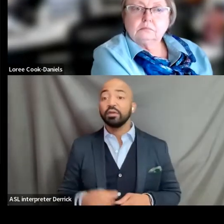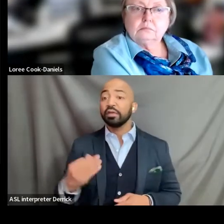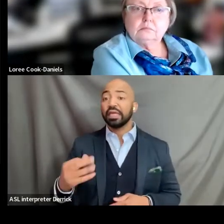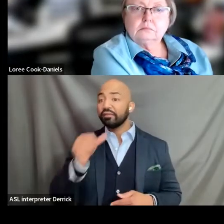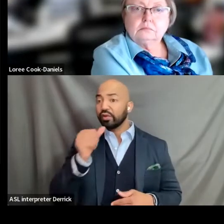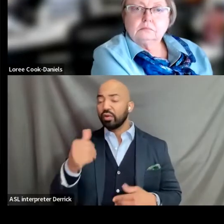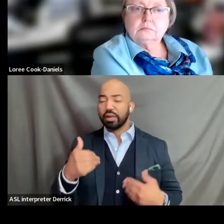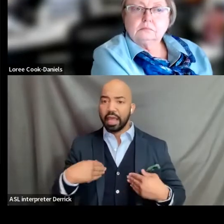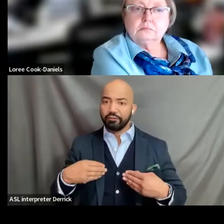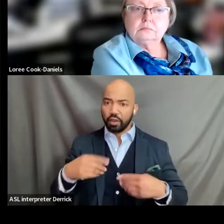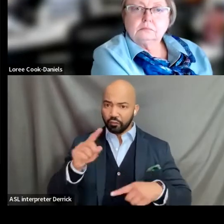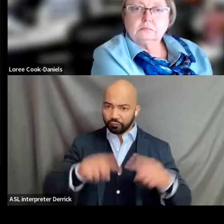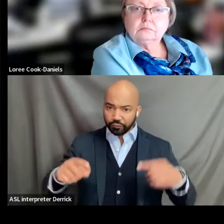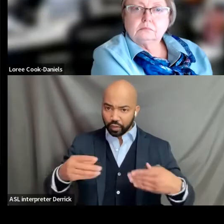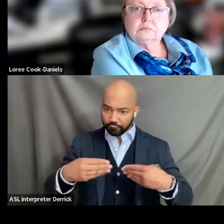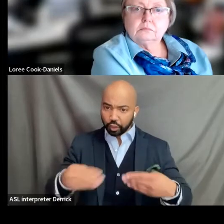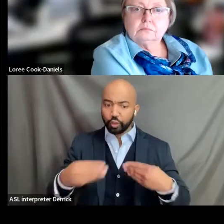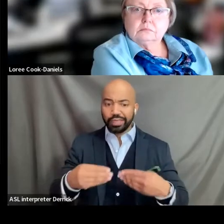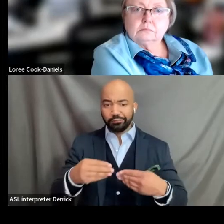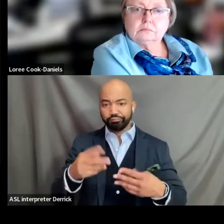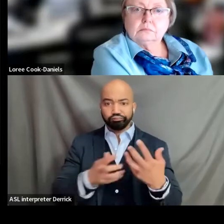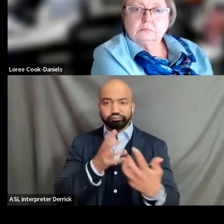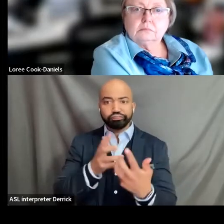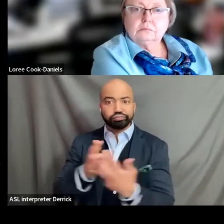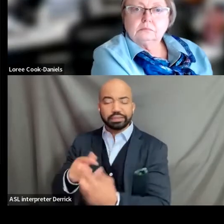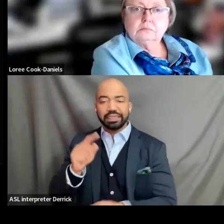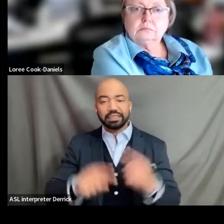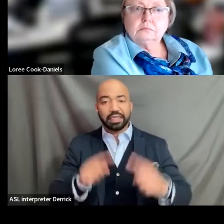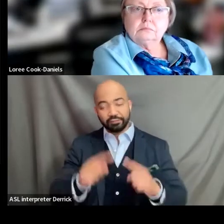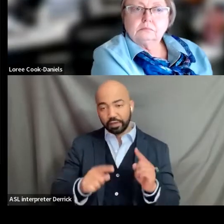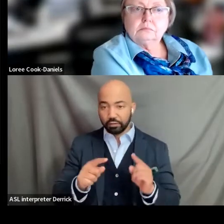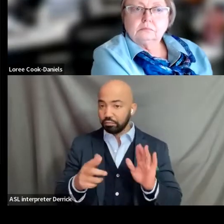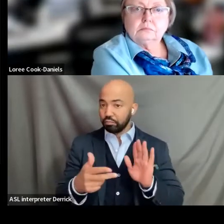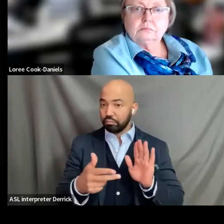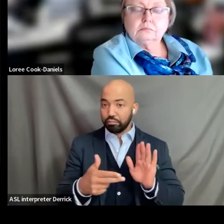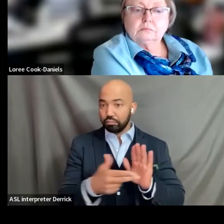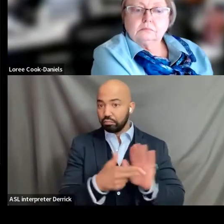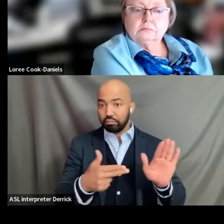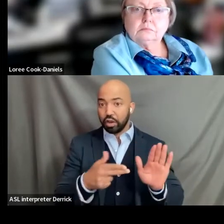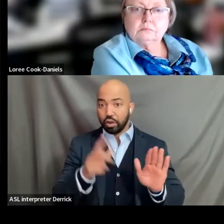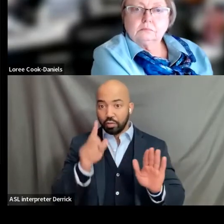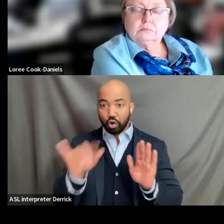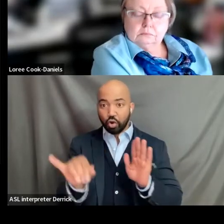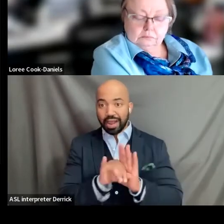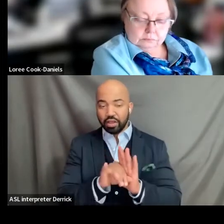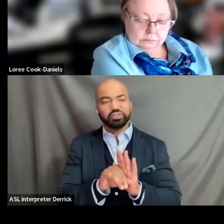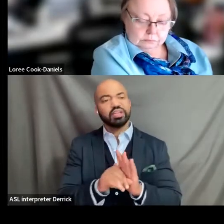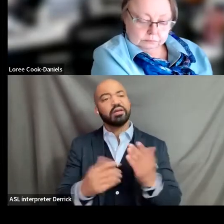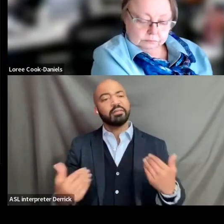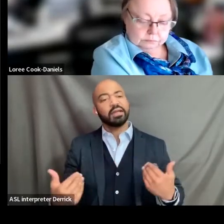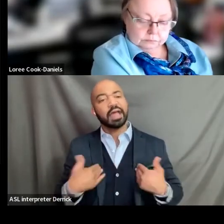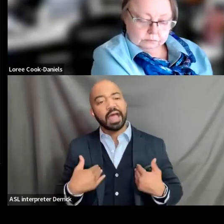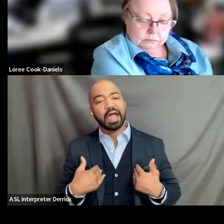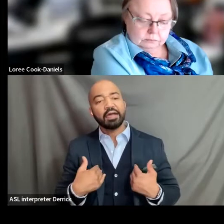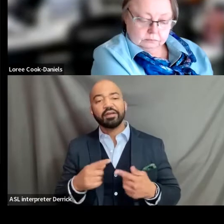we encourage you to find references that will help you with conjugation and remembering some of the more atypical pronouns